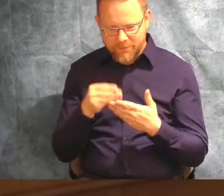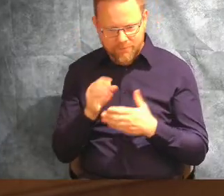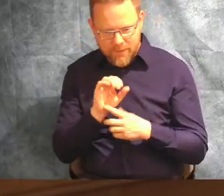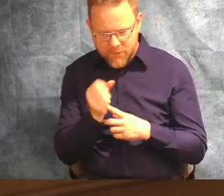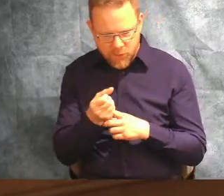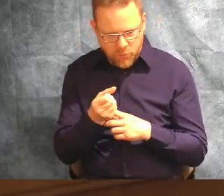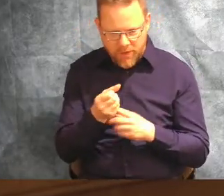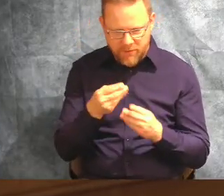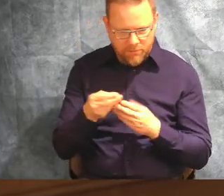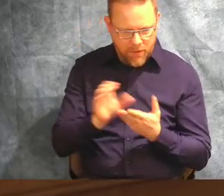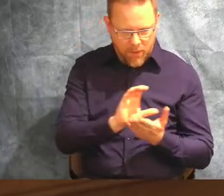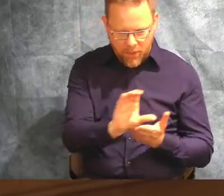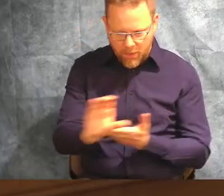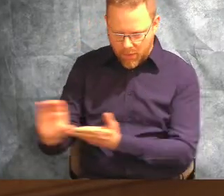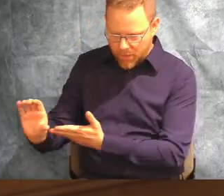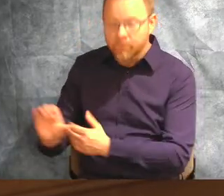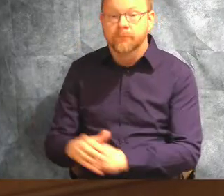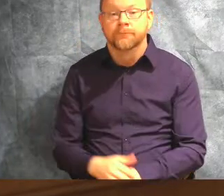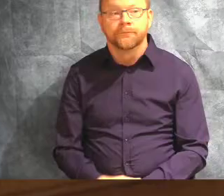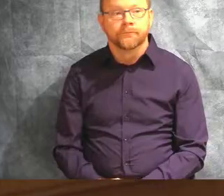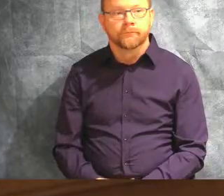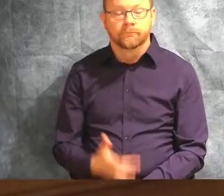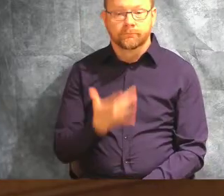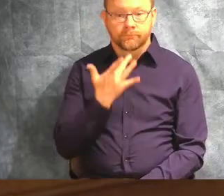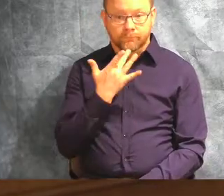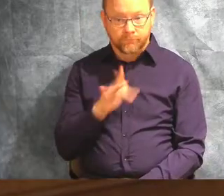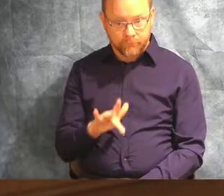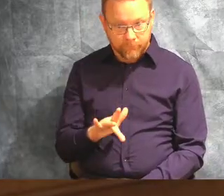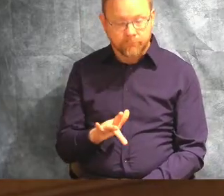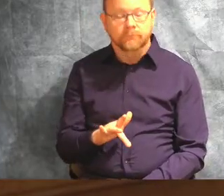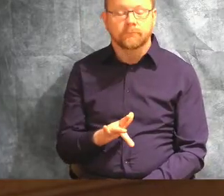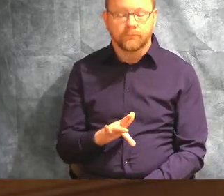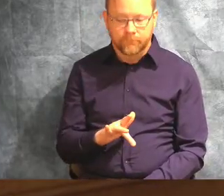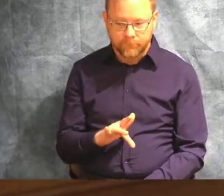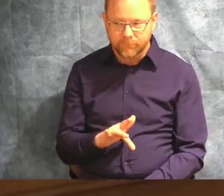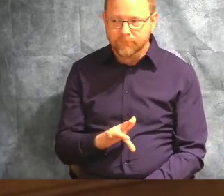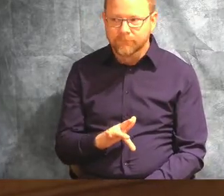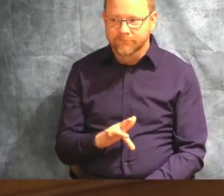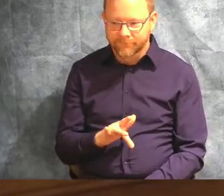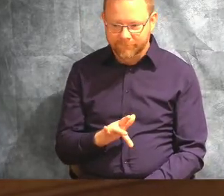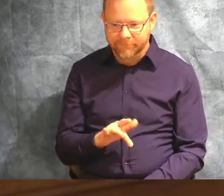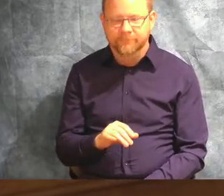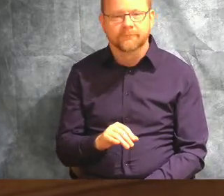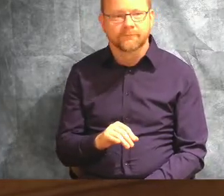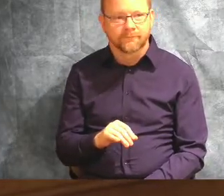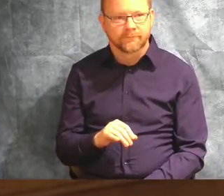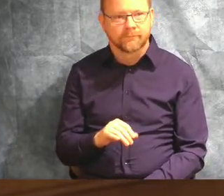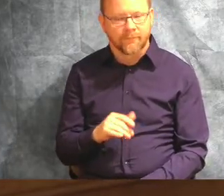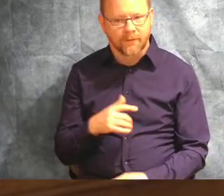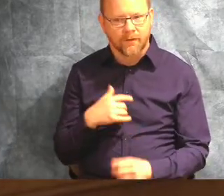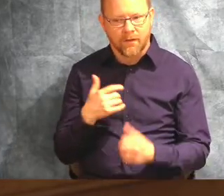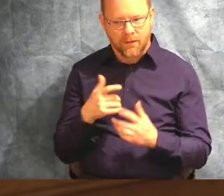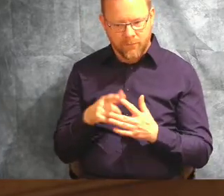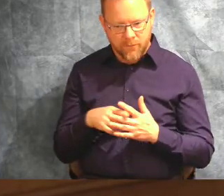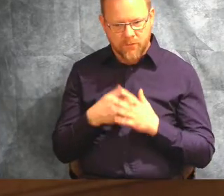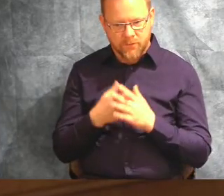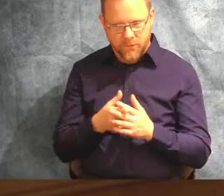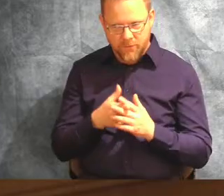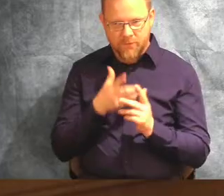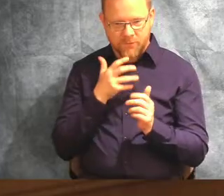and funding. Um, fortunately, as I started to keep up with the amount that was allocated,